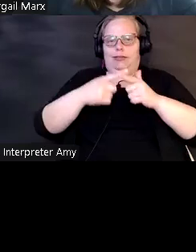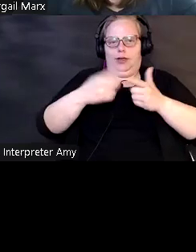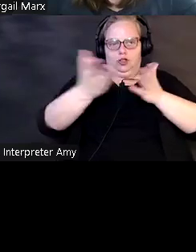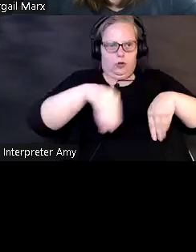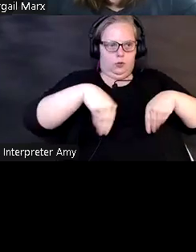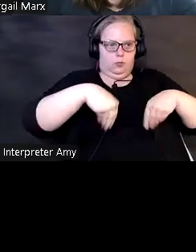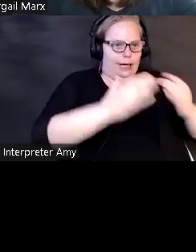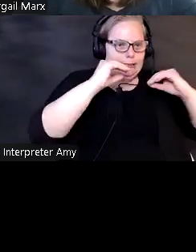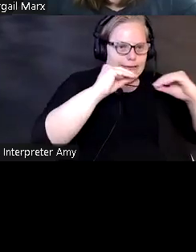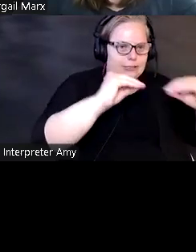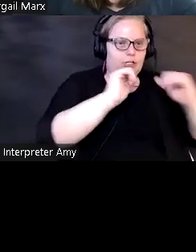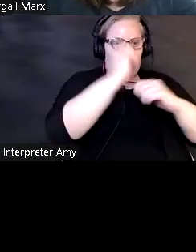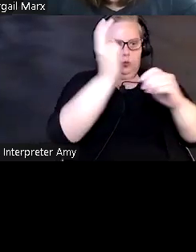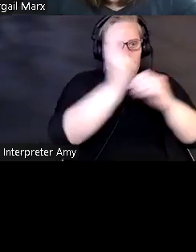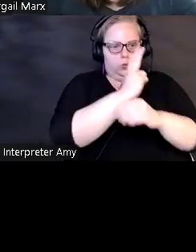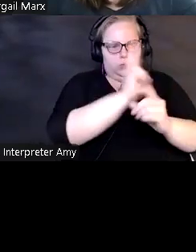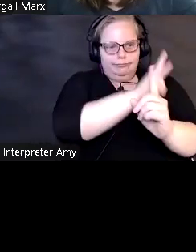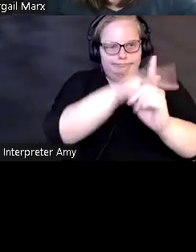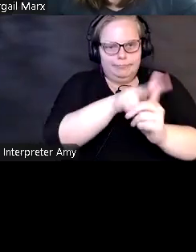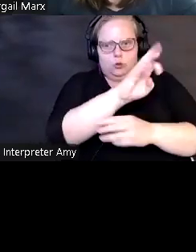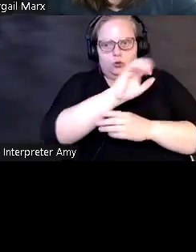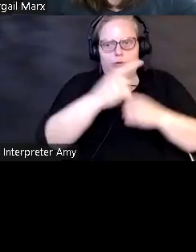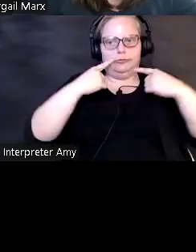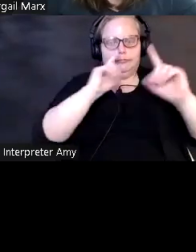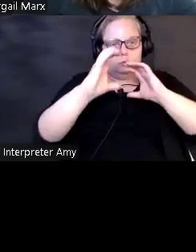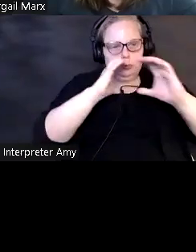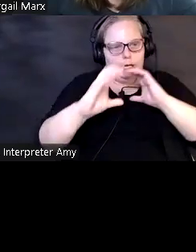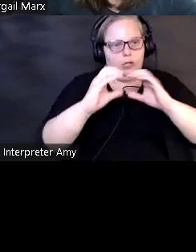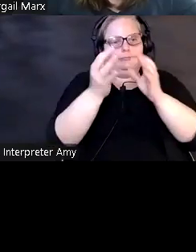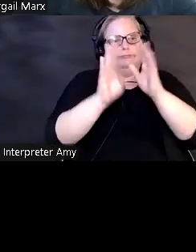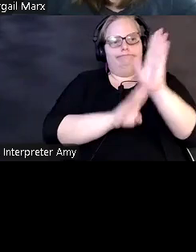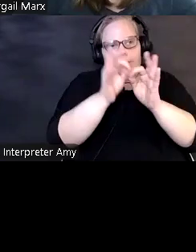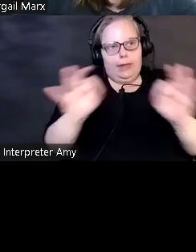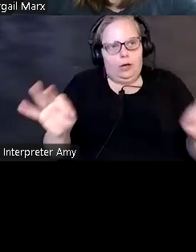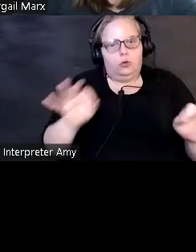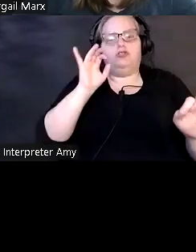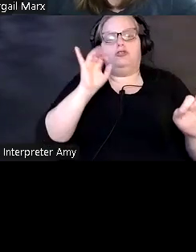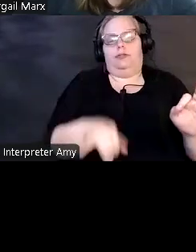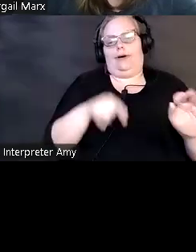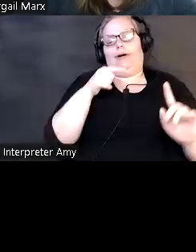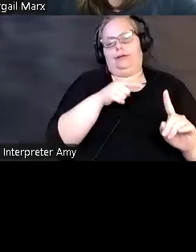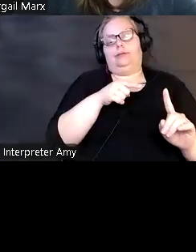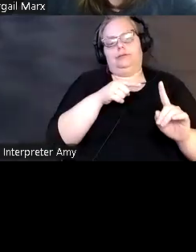how to use that tool for communication and language development is equally essential.